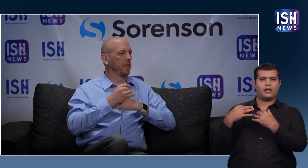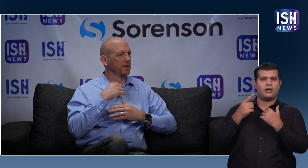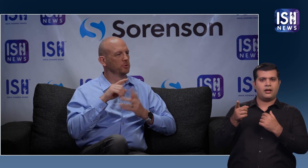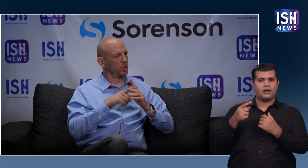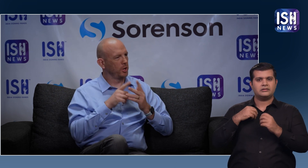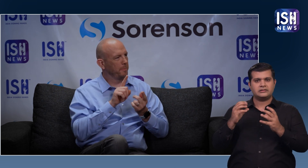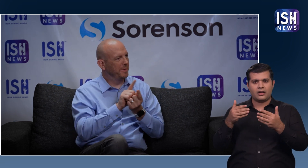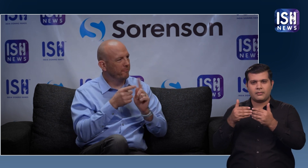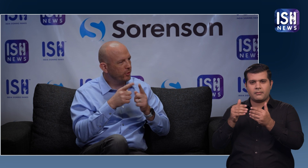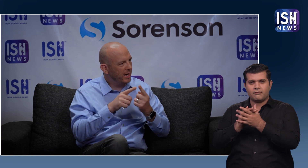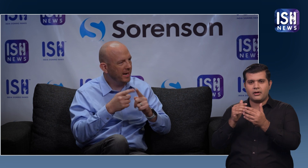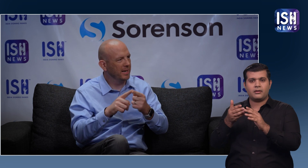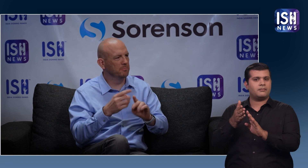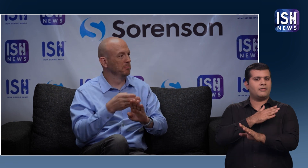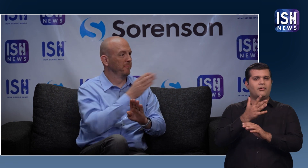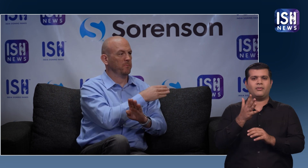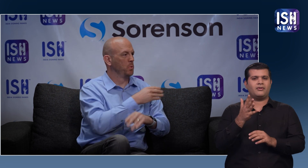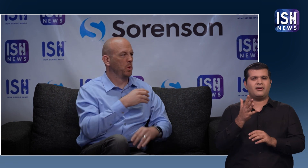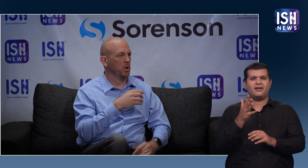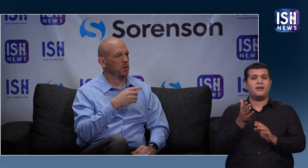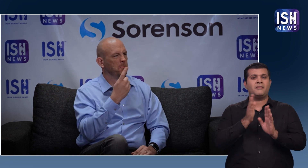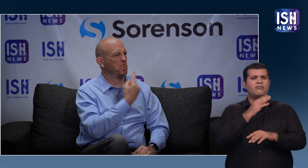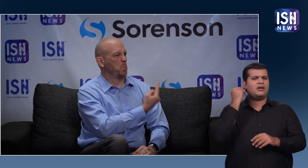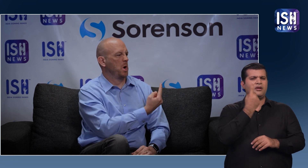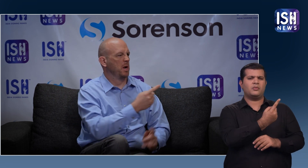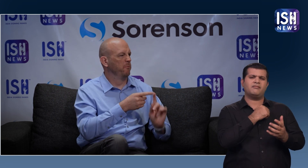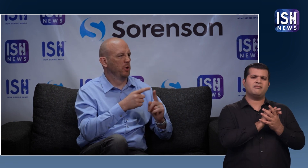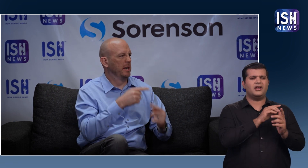I started meeting friends. Earlier, I had only 1 hearing friend.